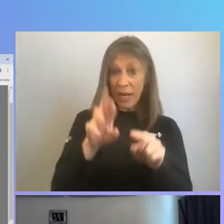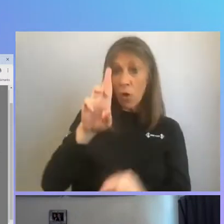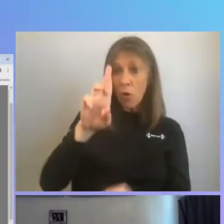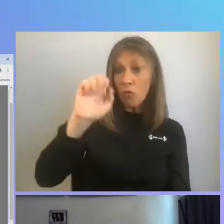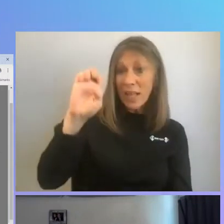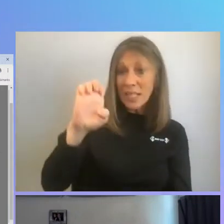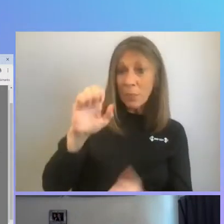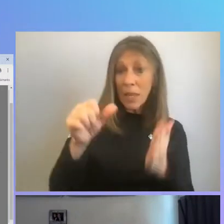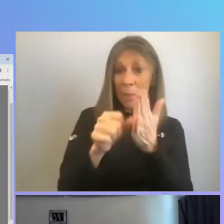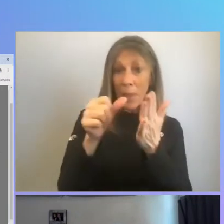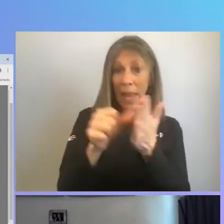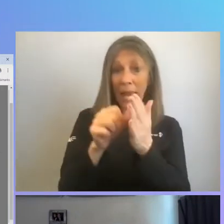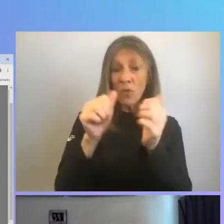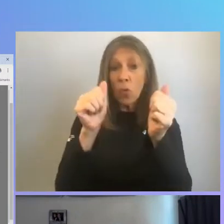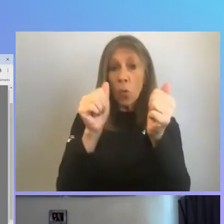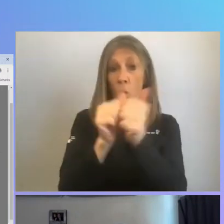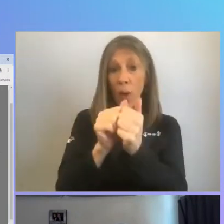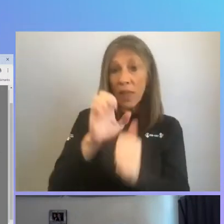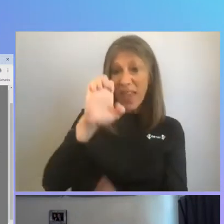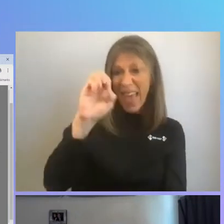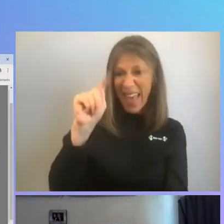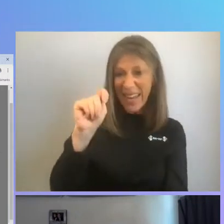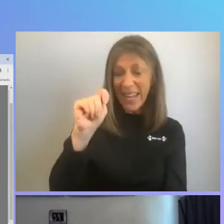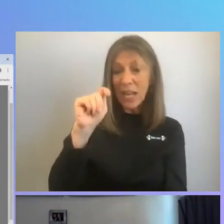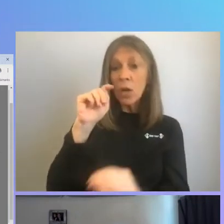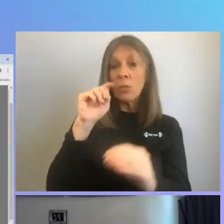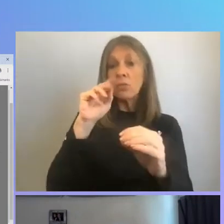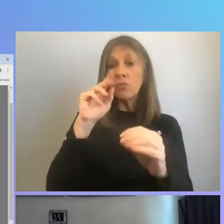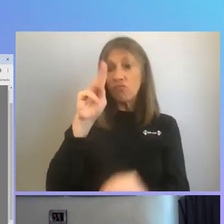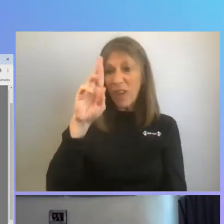modal open. It has as multiple text boxes open uh, with